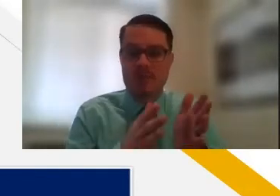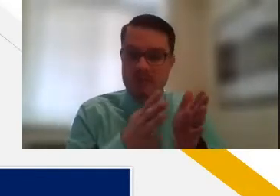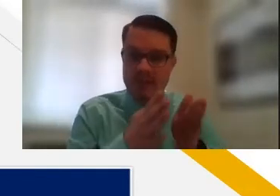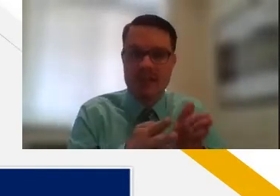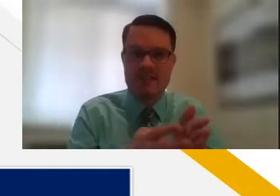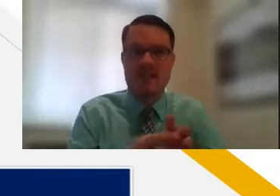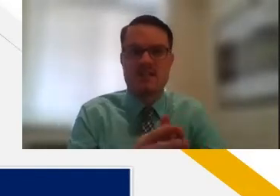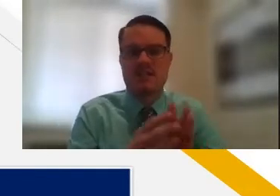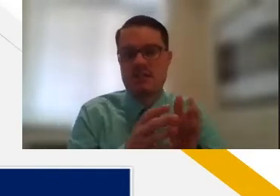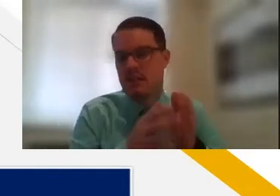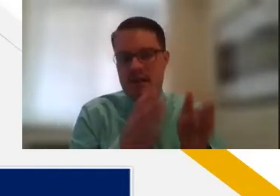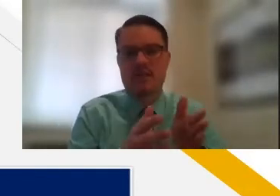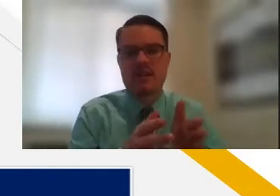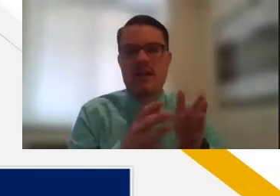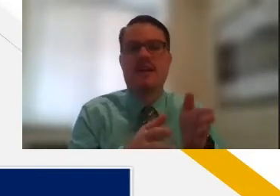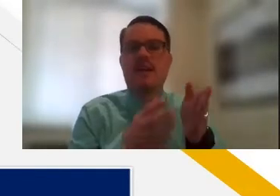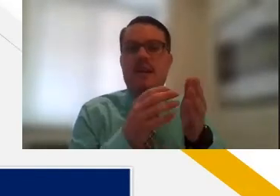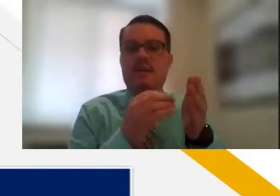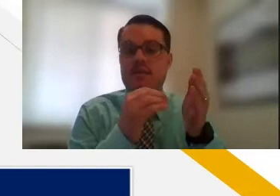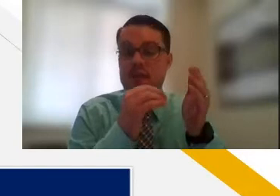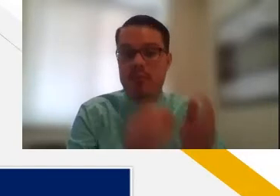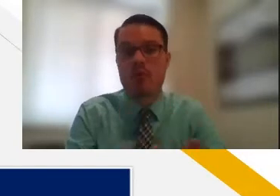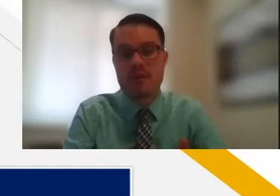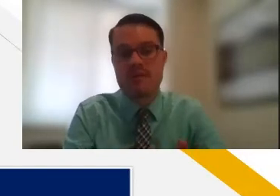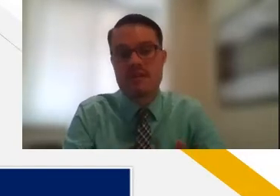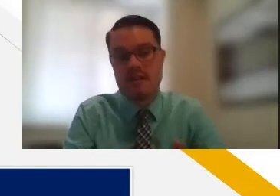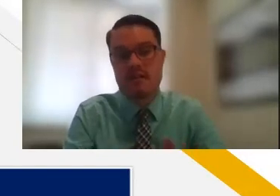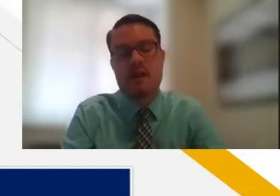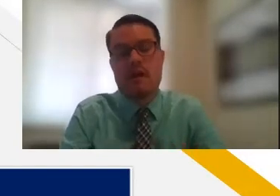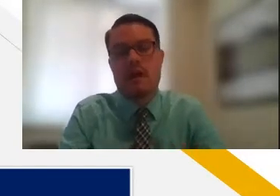remember it's related education and everything like that is the appropriate standard.